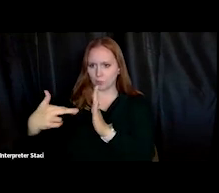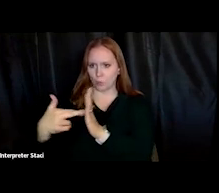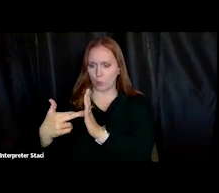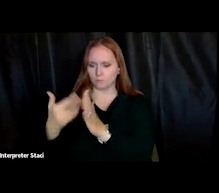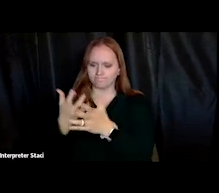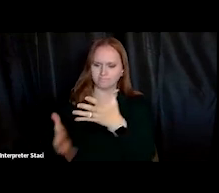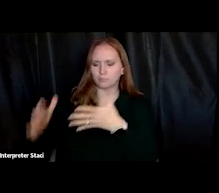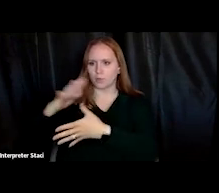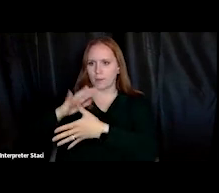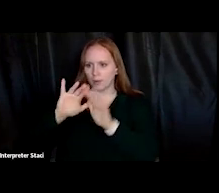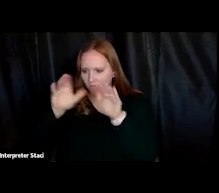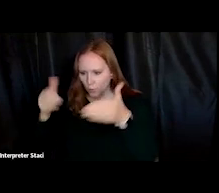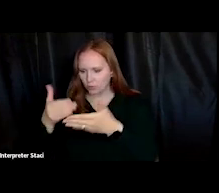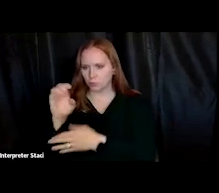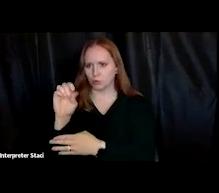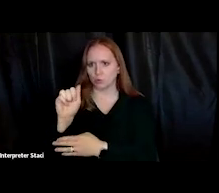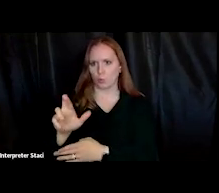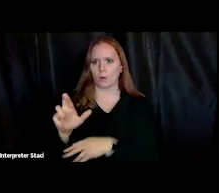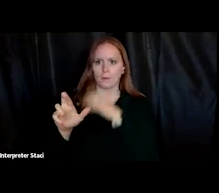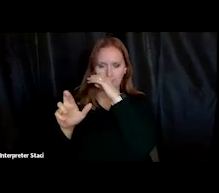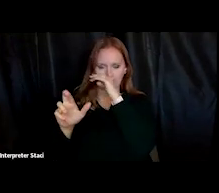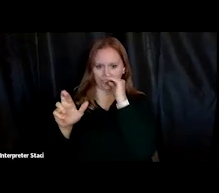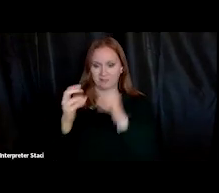because if you've been a housing case manager before,